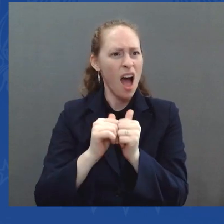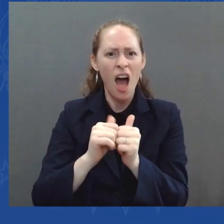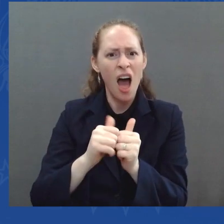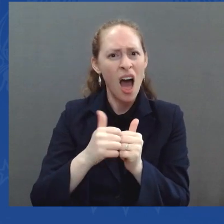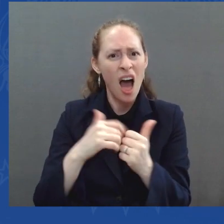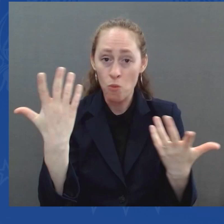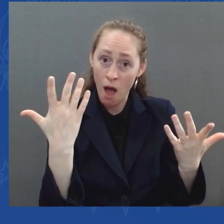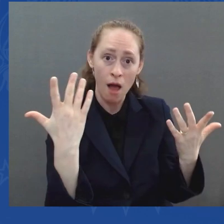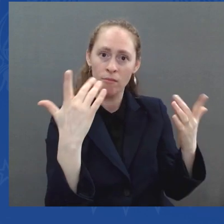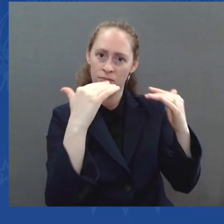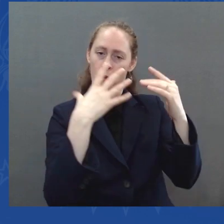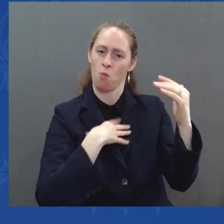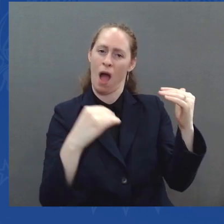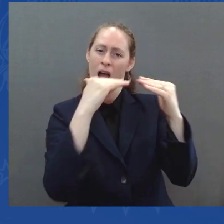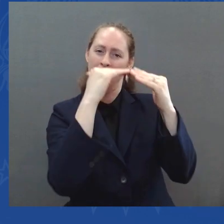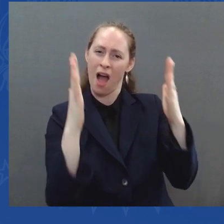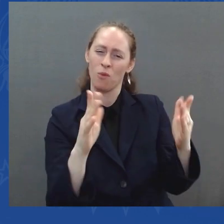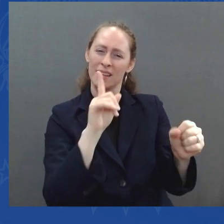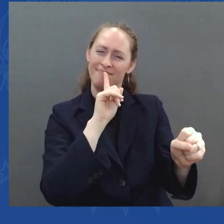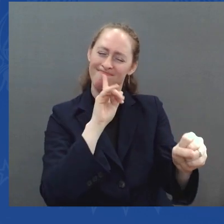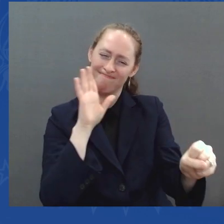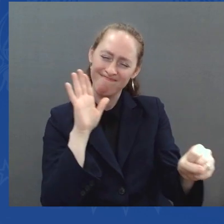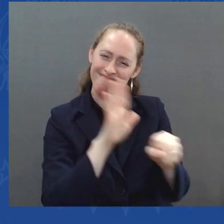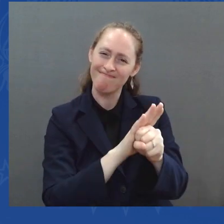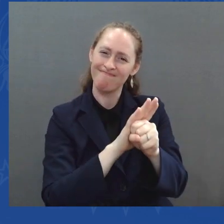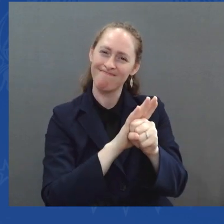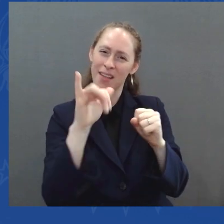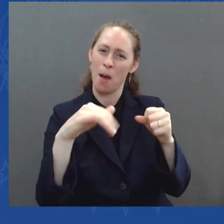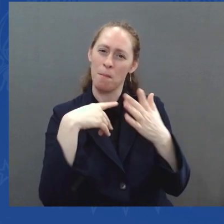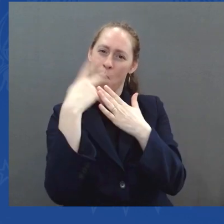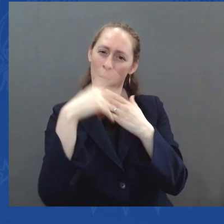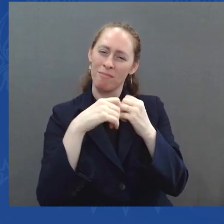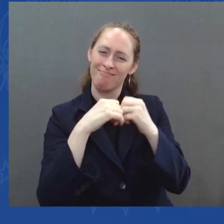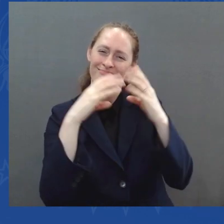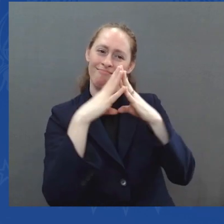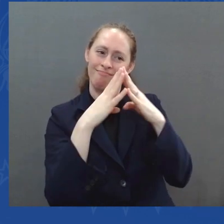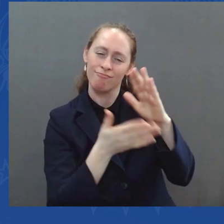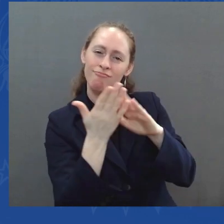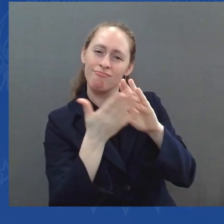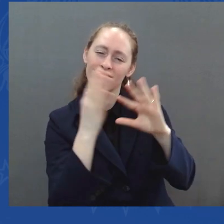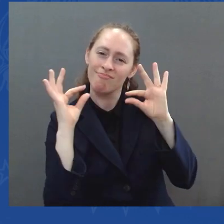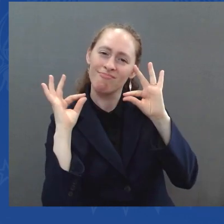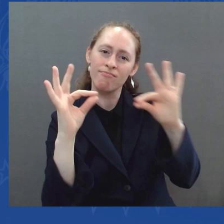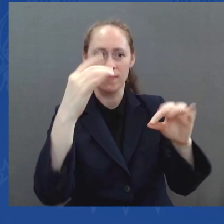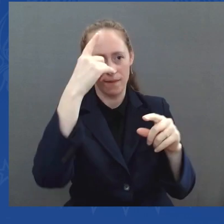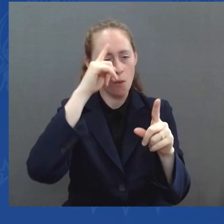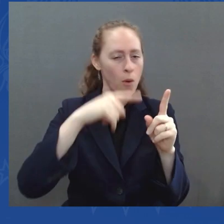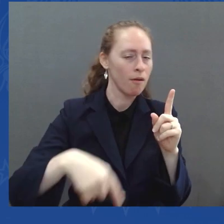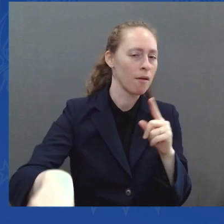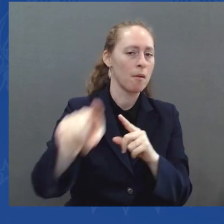And today, today the Biden-Harris administration is going even further.